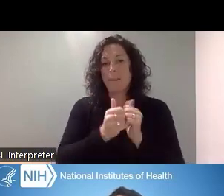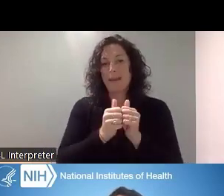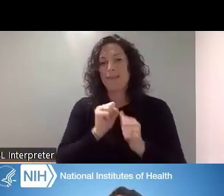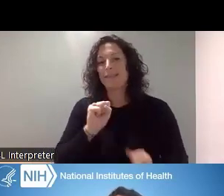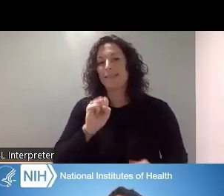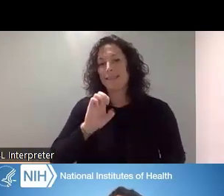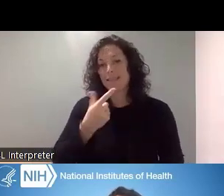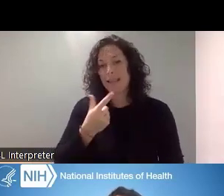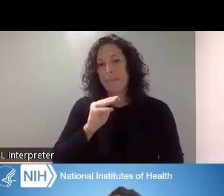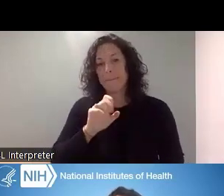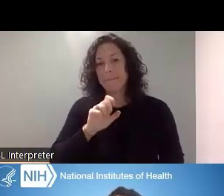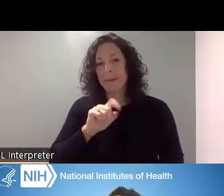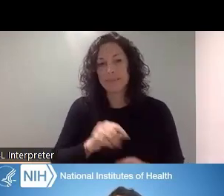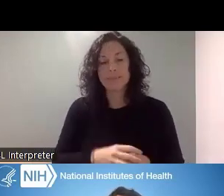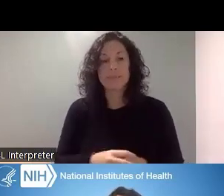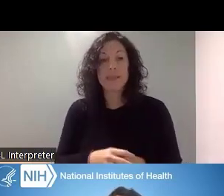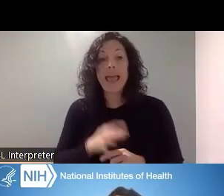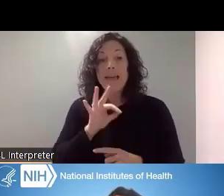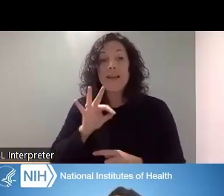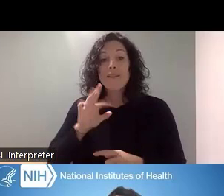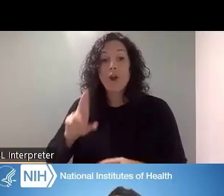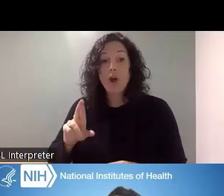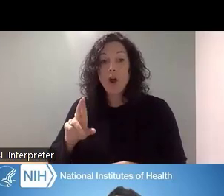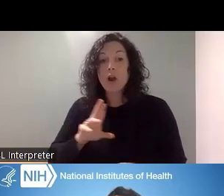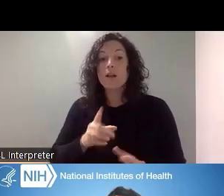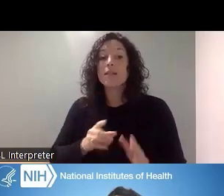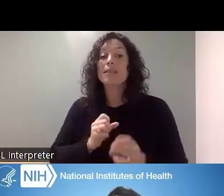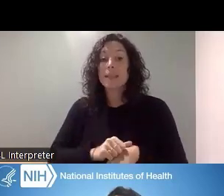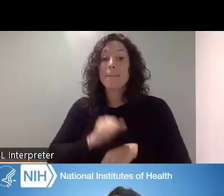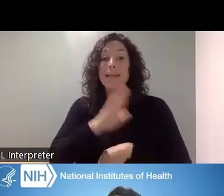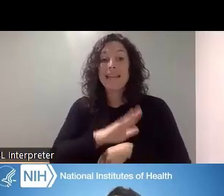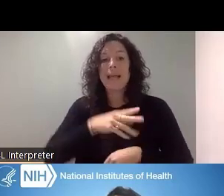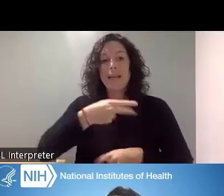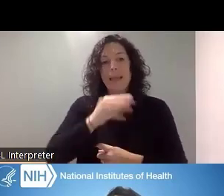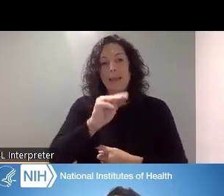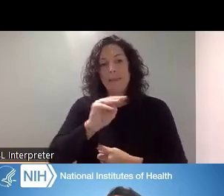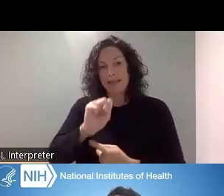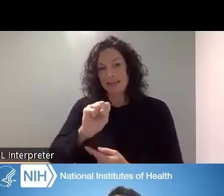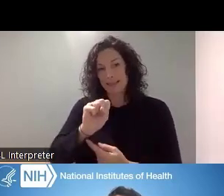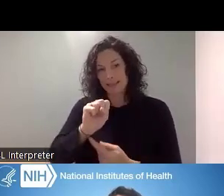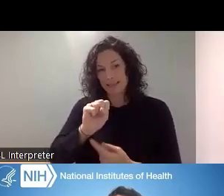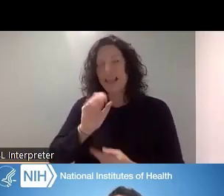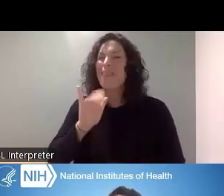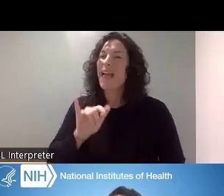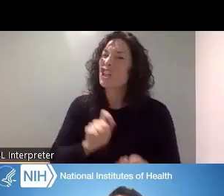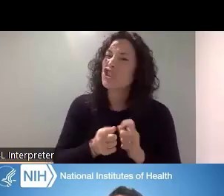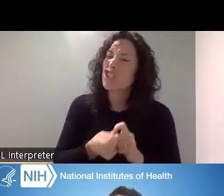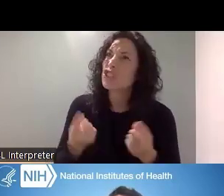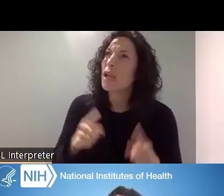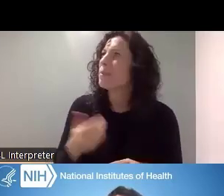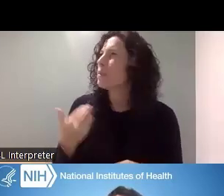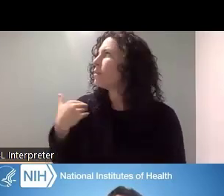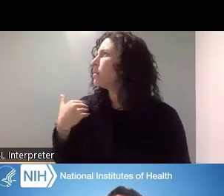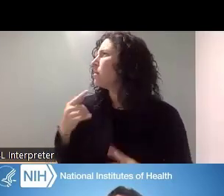These FFRs are submitted in the HHS Payment Management System. That was a change that went into effect a year or 2 ago now.